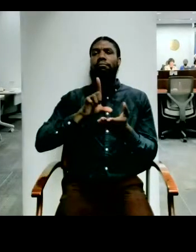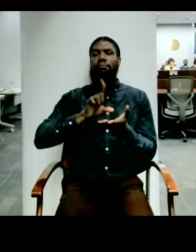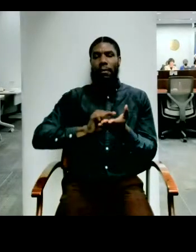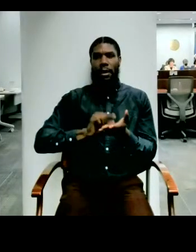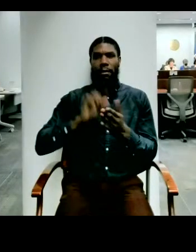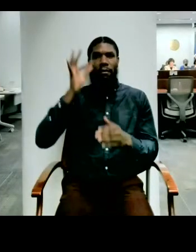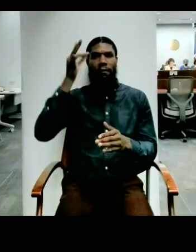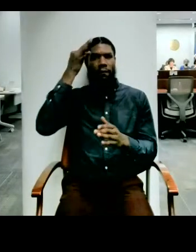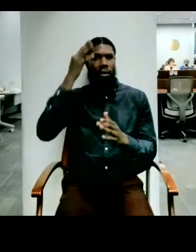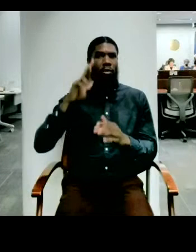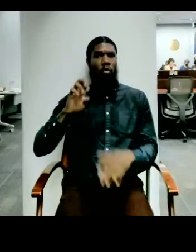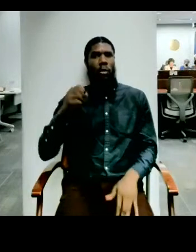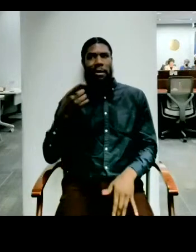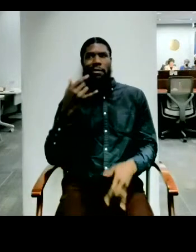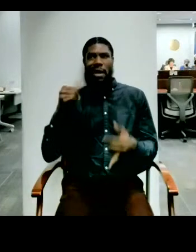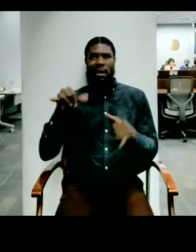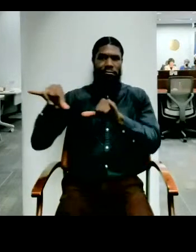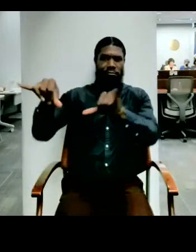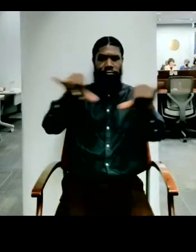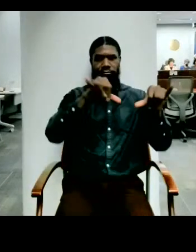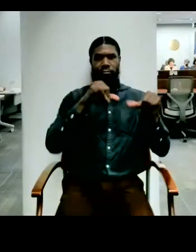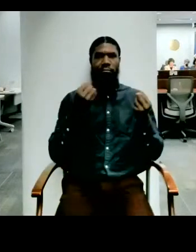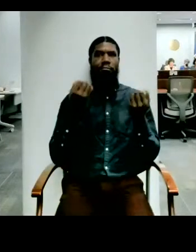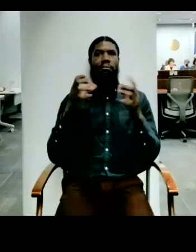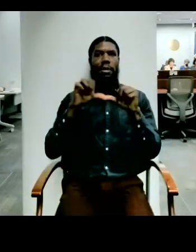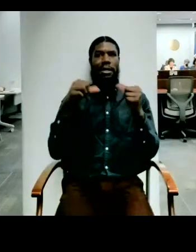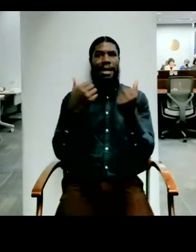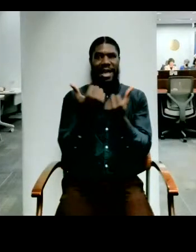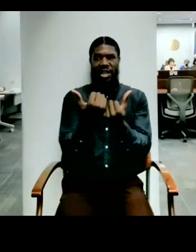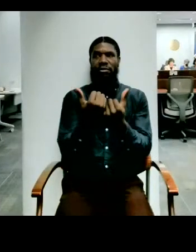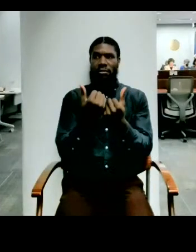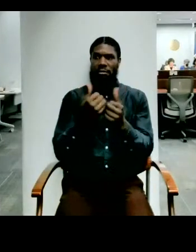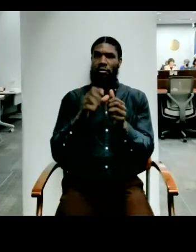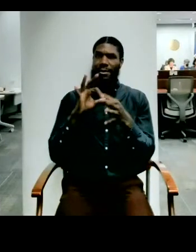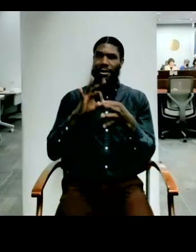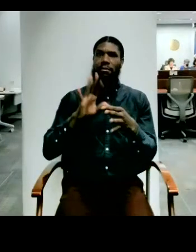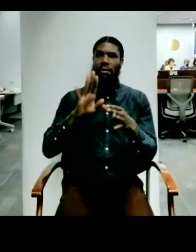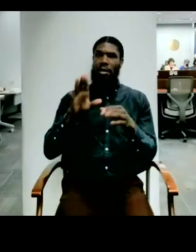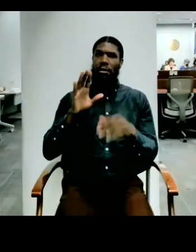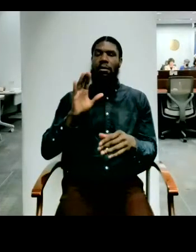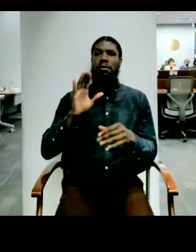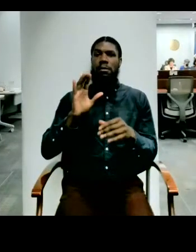many other agencies publishing of their Strategic Plan in the Federal Register,